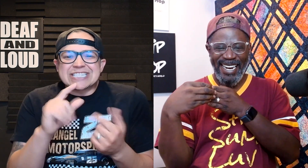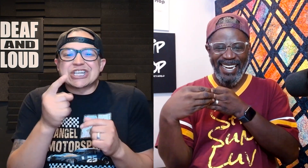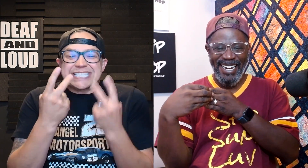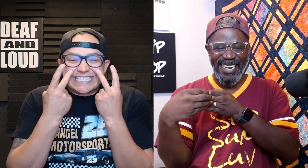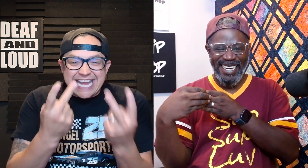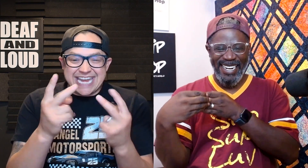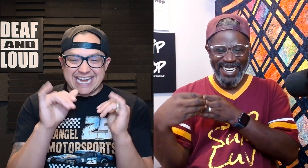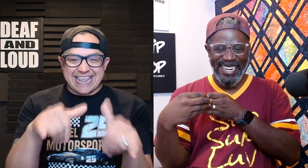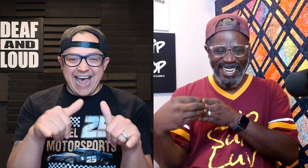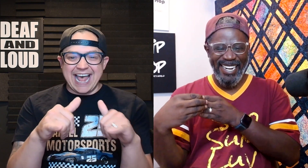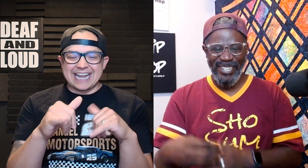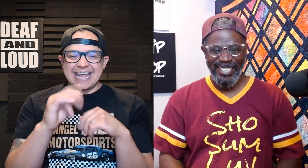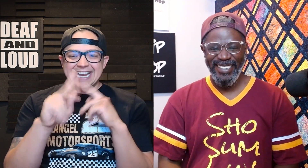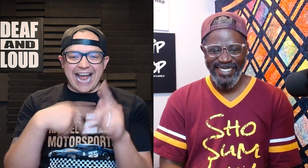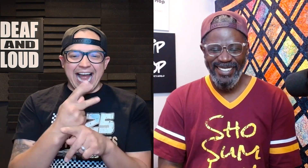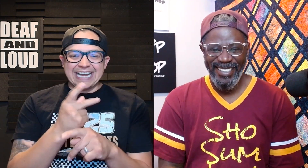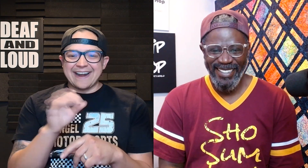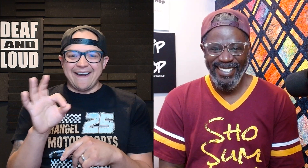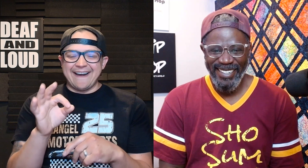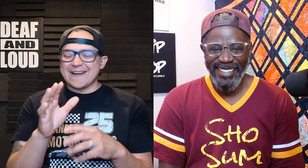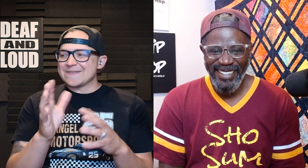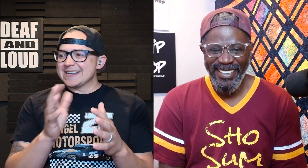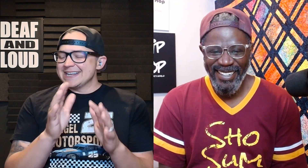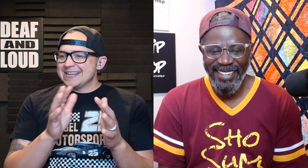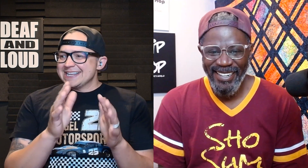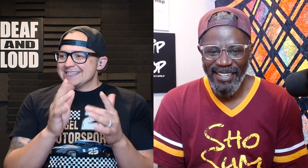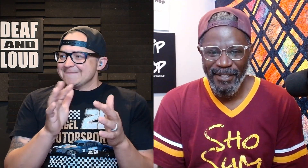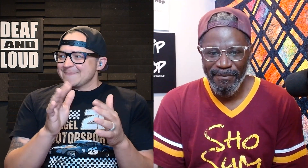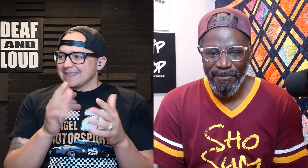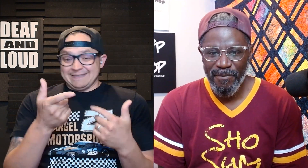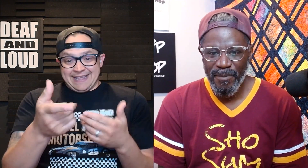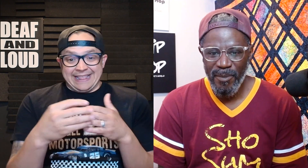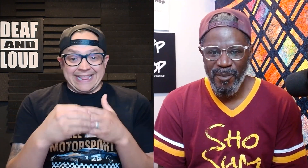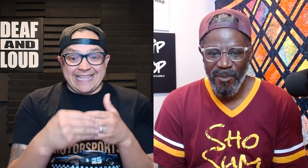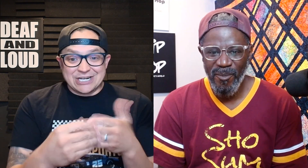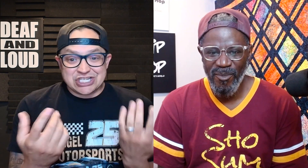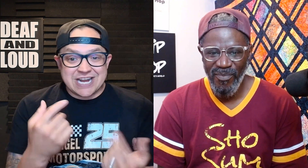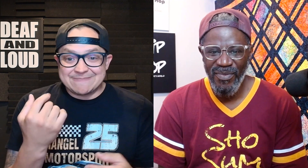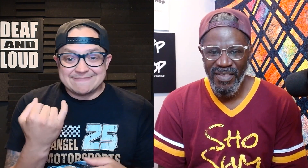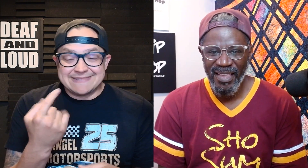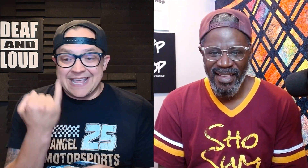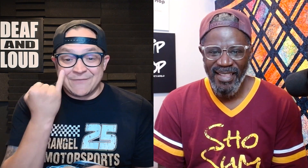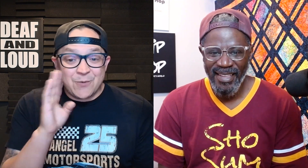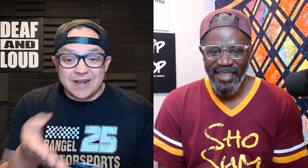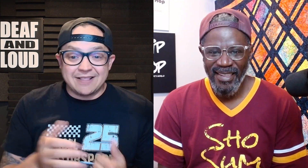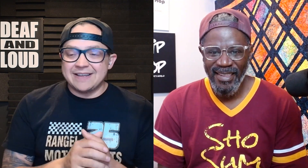Just seeing that kind of leadership, if you will.